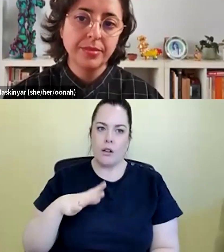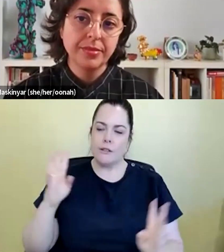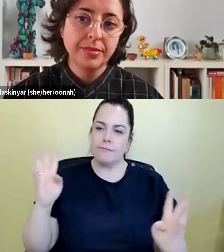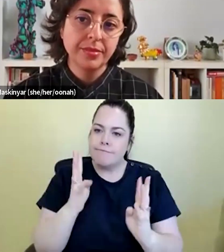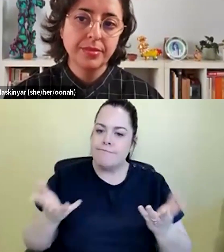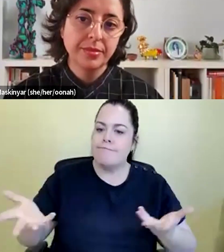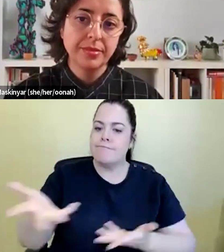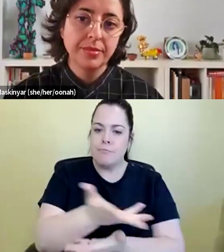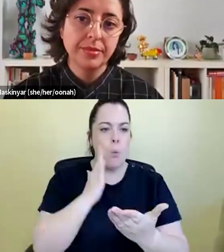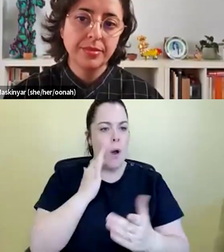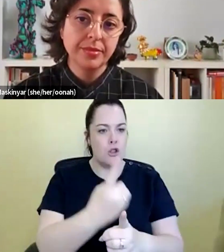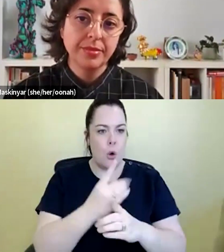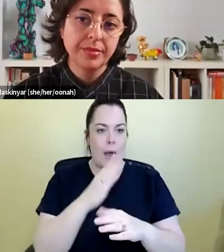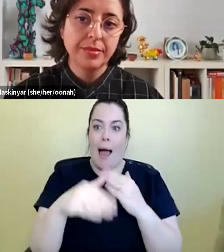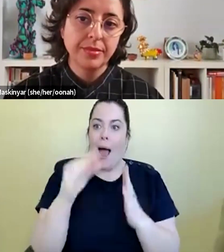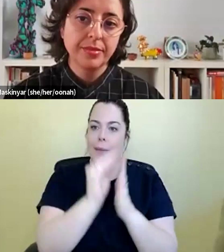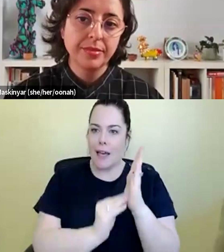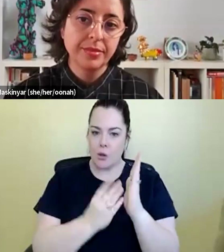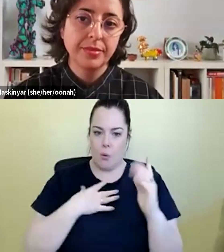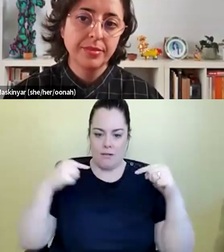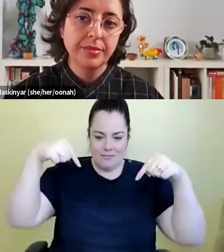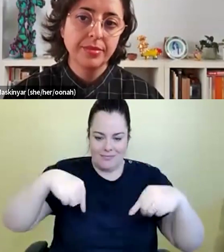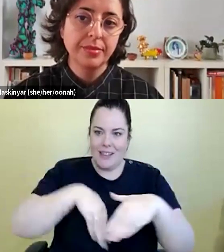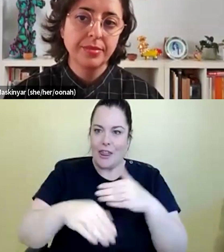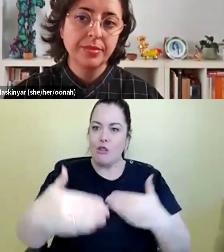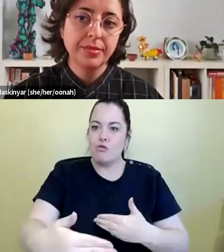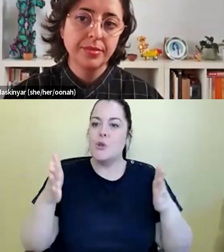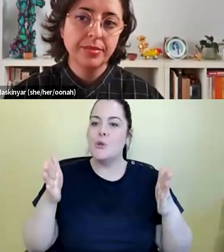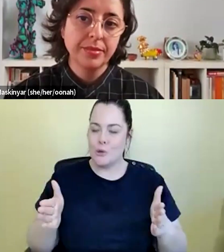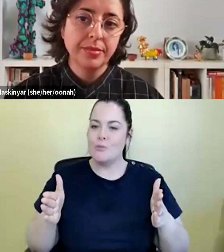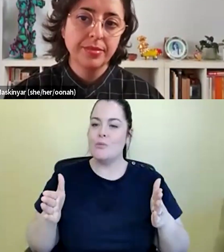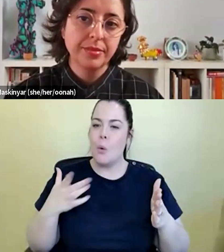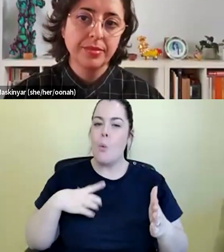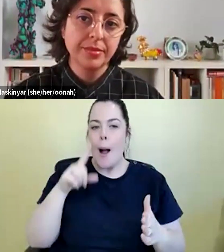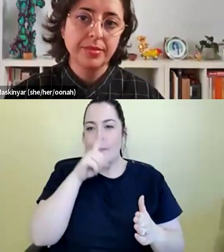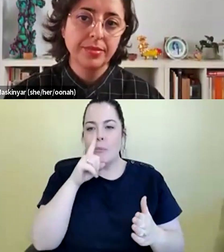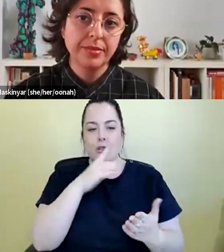the applications, we want everyone to be able to advocate for what is being seen,